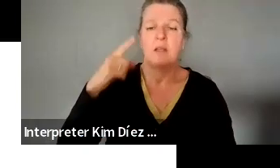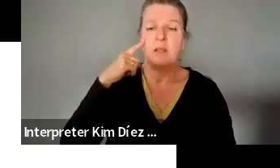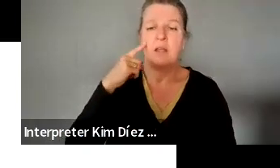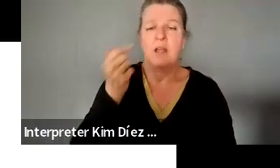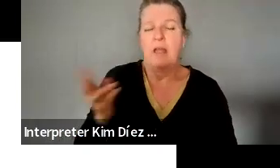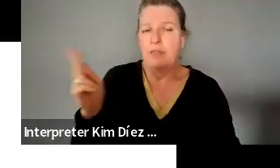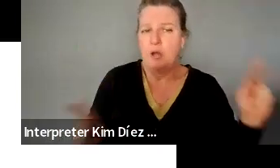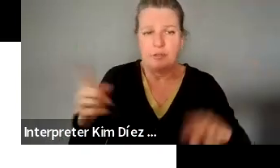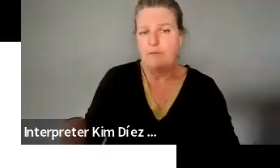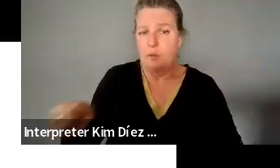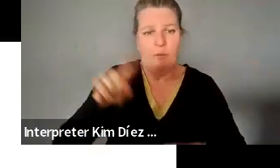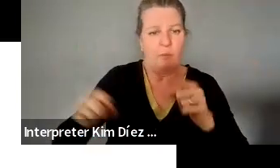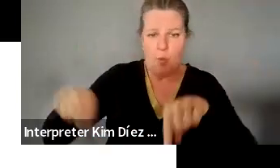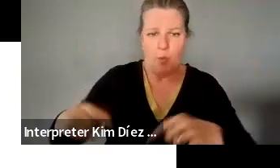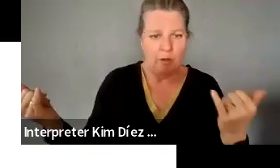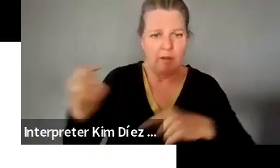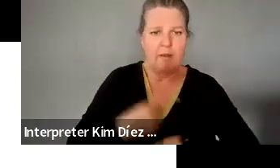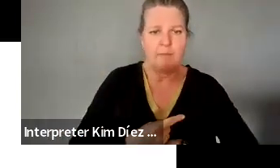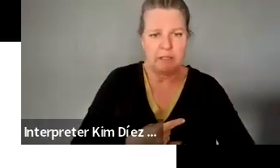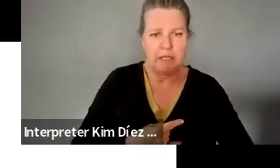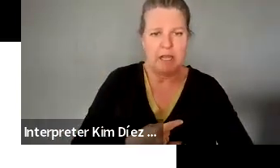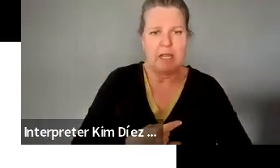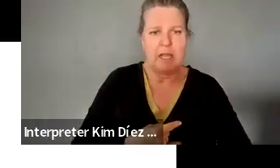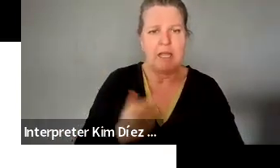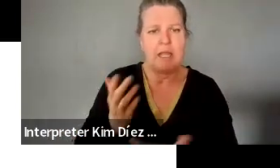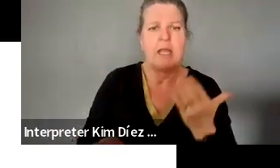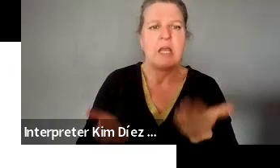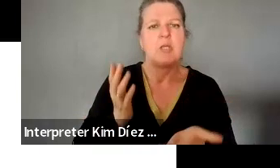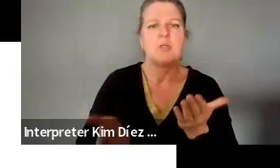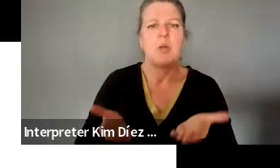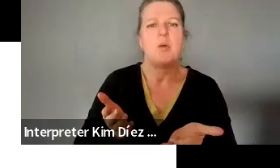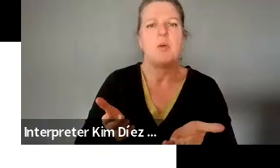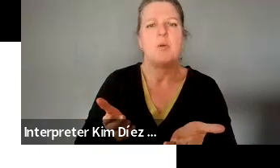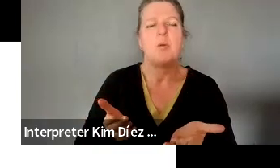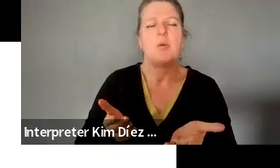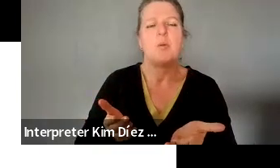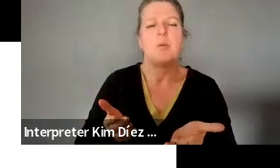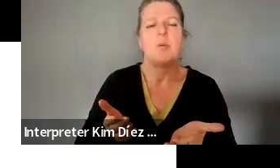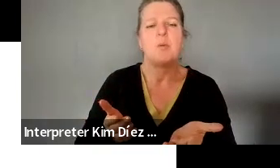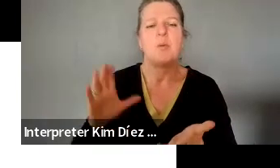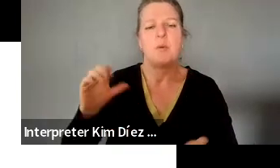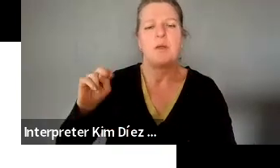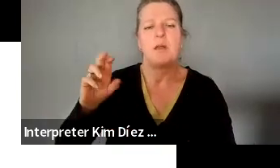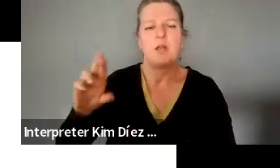who couldn't attend today, so we may also... Connor likes alliteration .